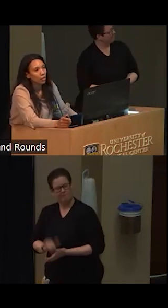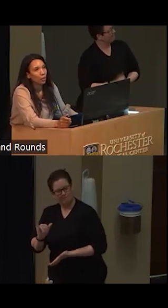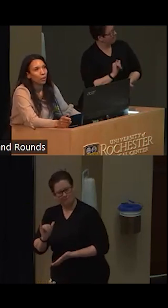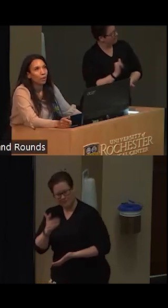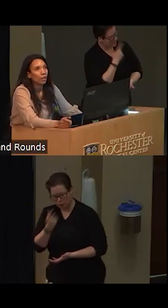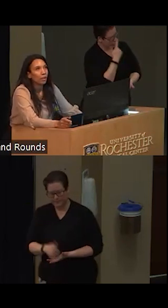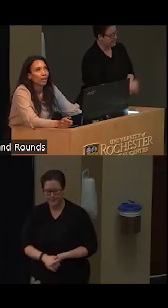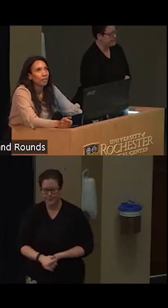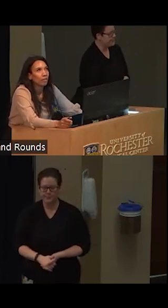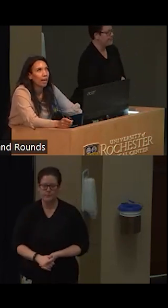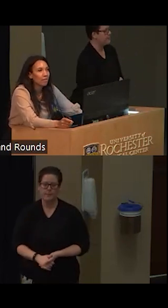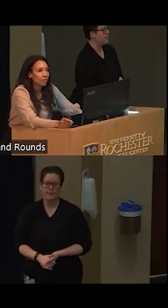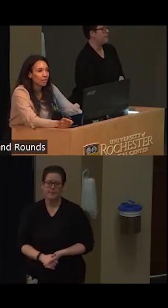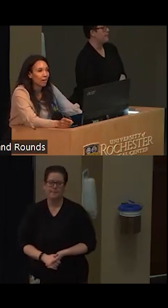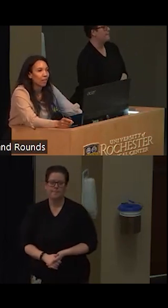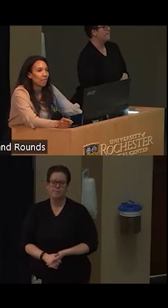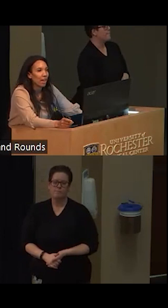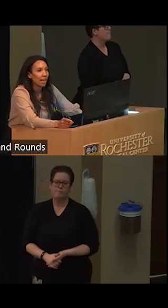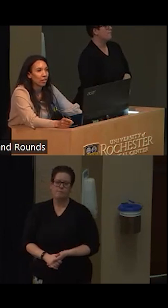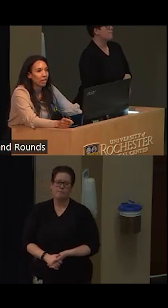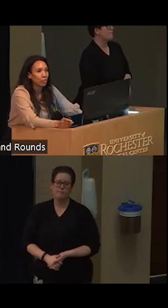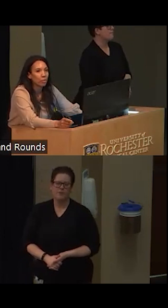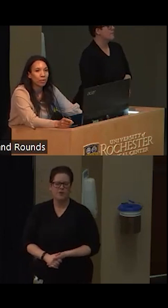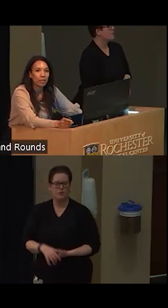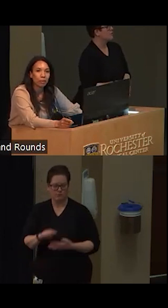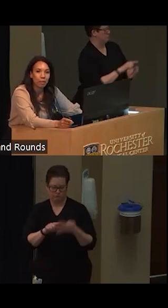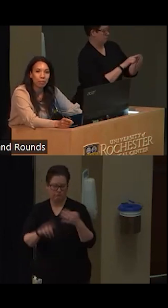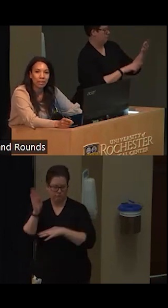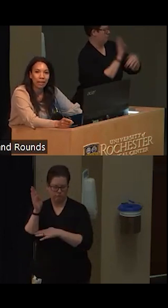so the essence of of that education was really to bring people together